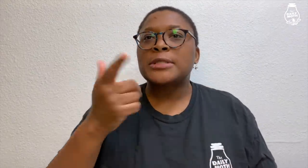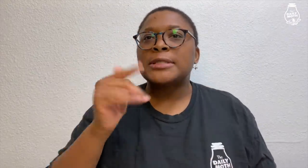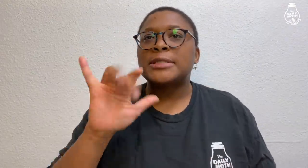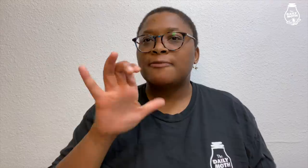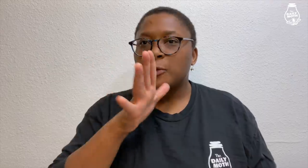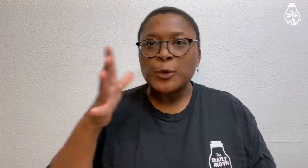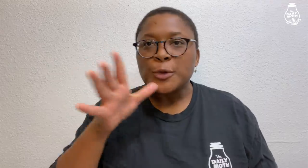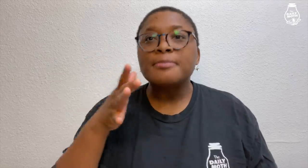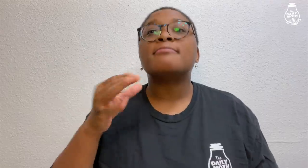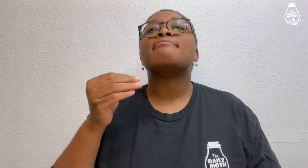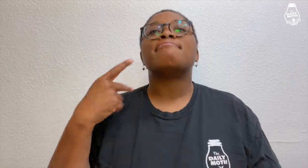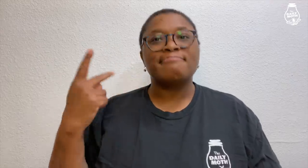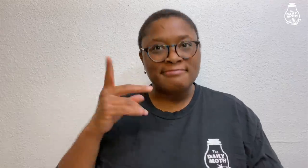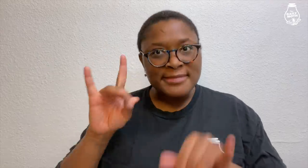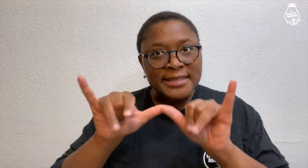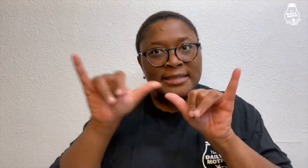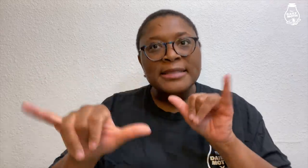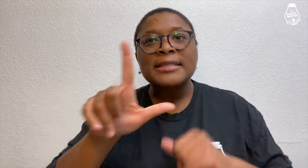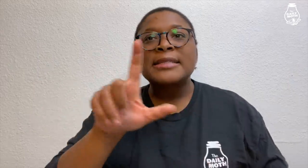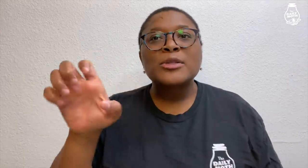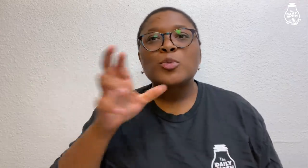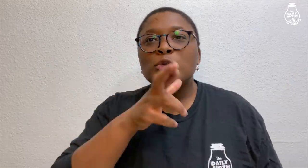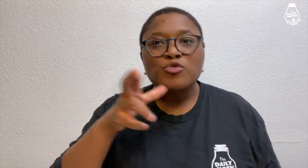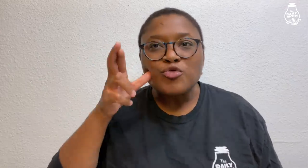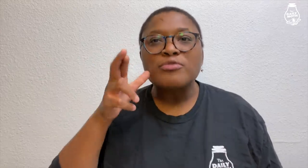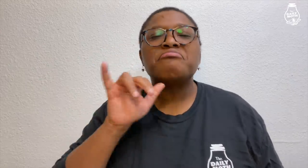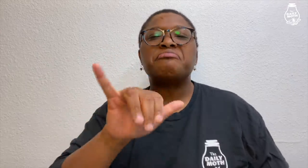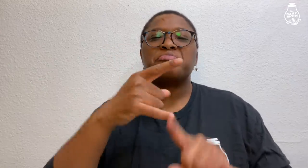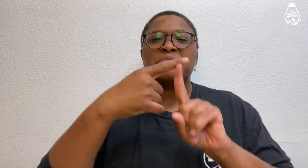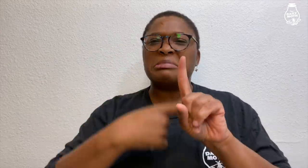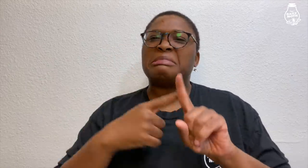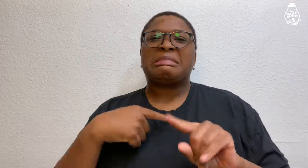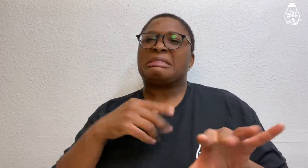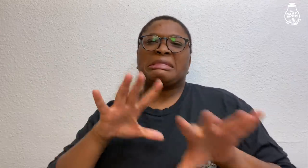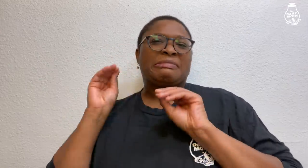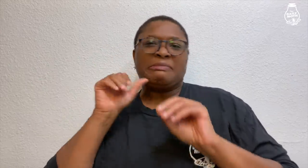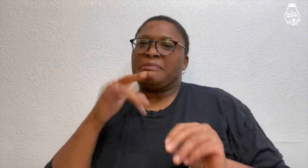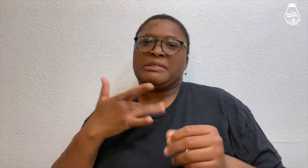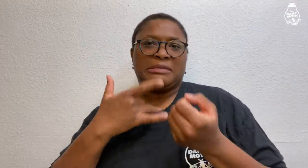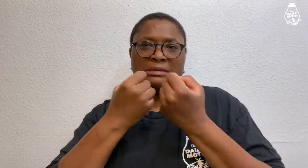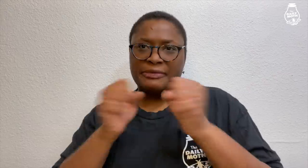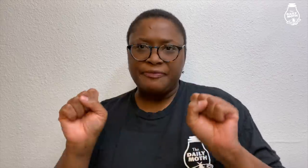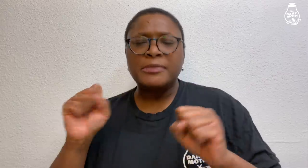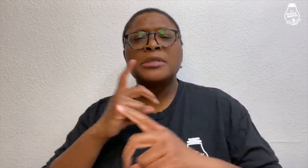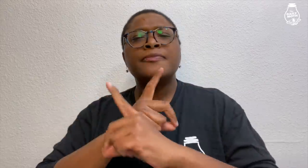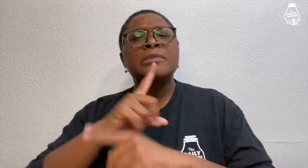in organic farming. She said they had stayed in Lee's ranch for a month but left because they didn't feel safe.